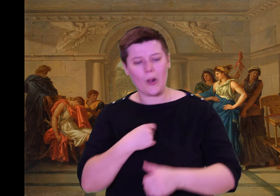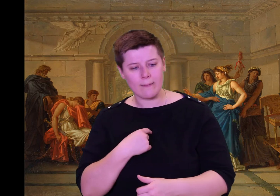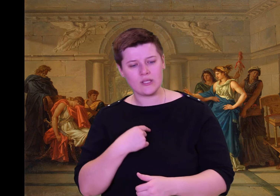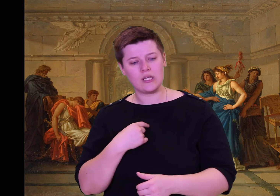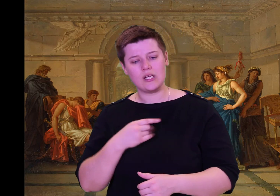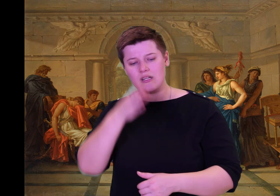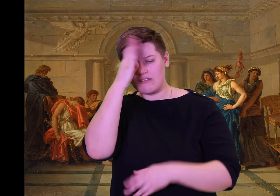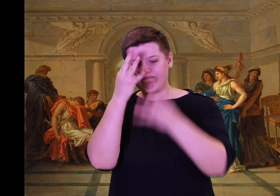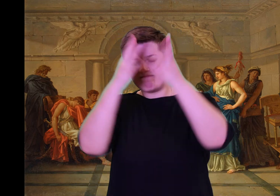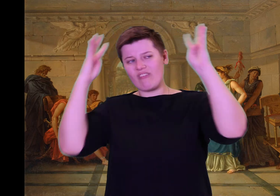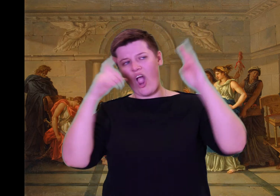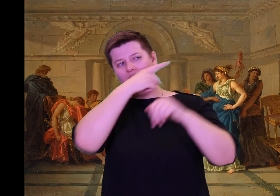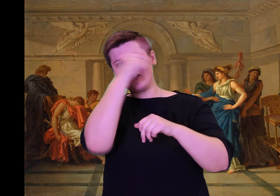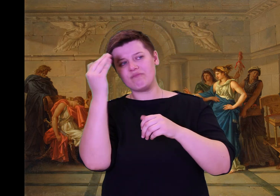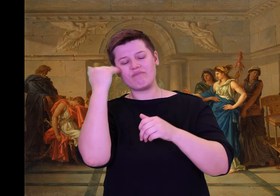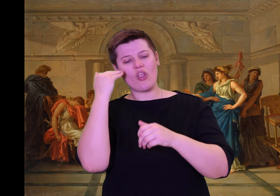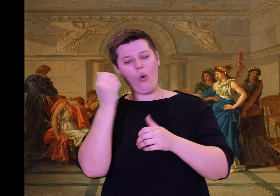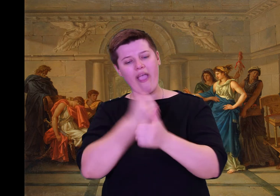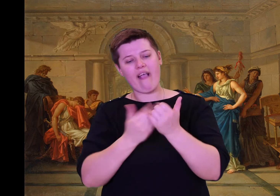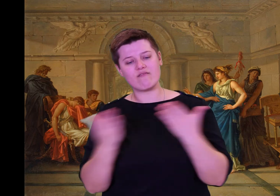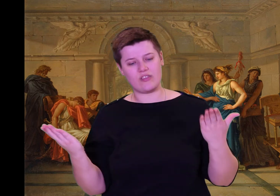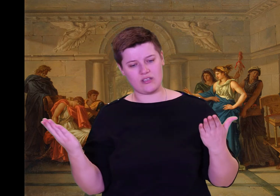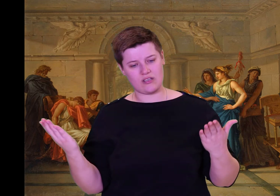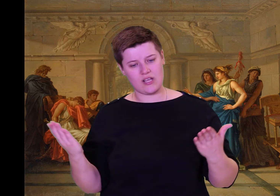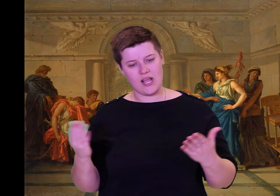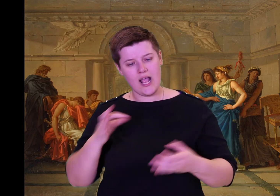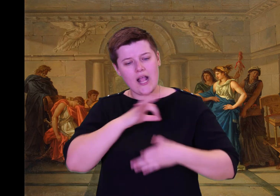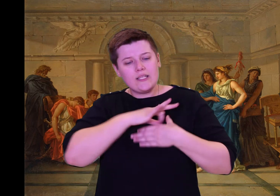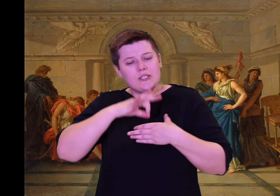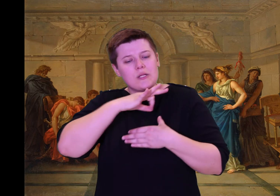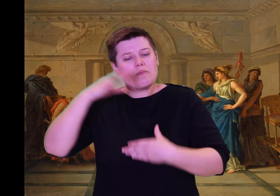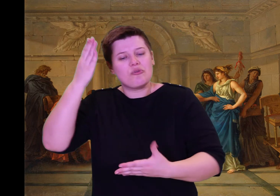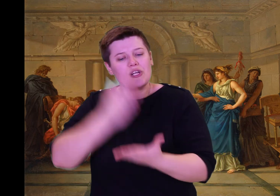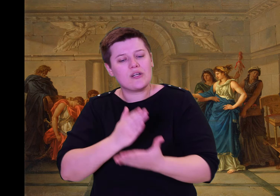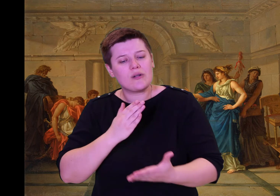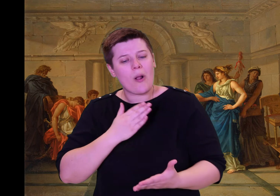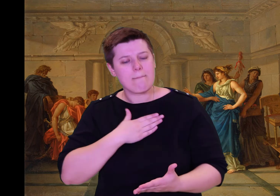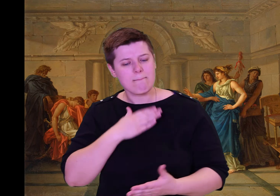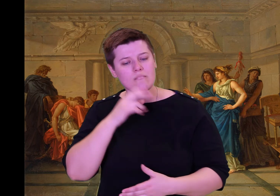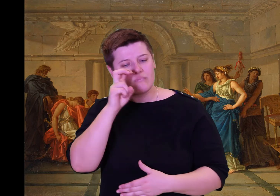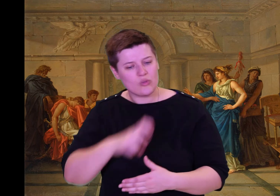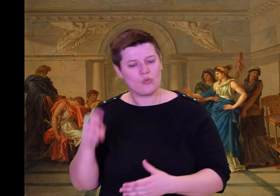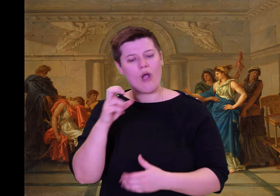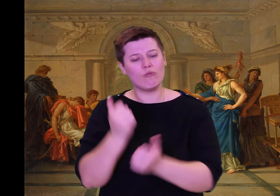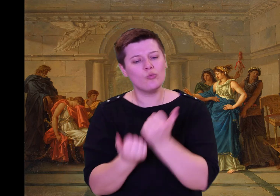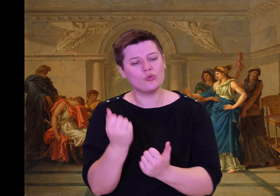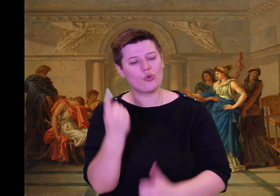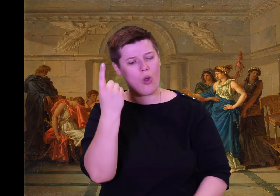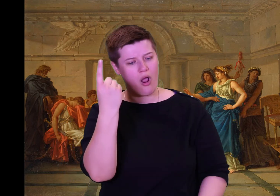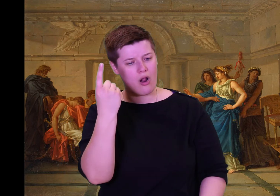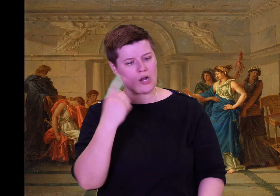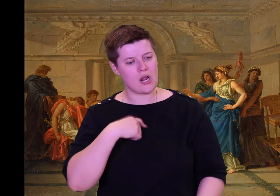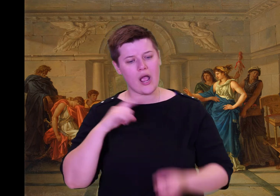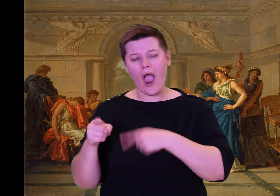What do you want from me?' And I replied, 'Old god, why do you want to throw me off?